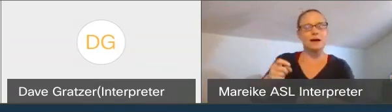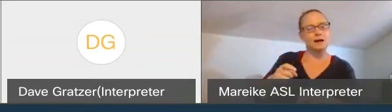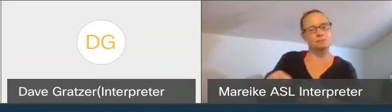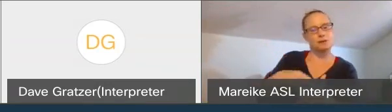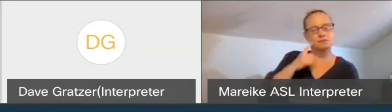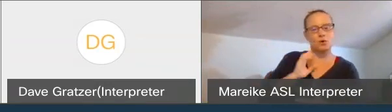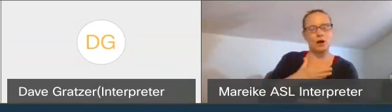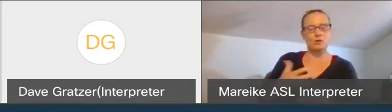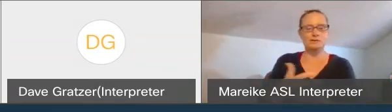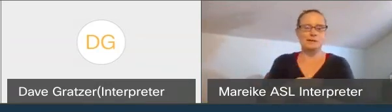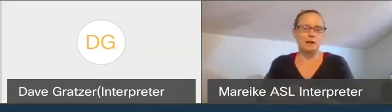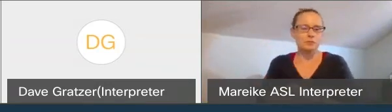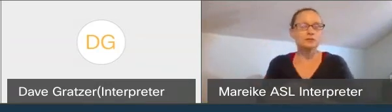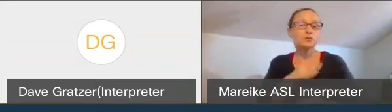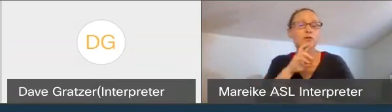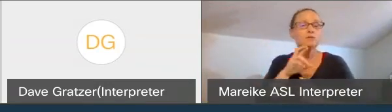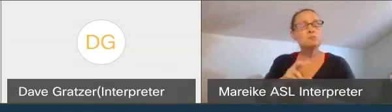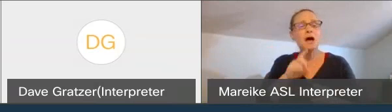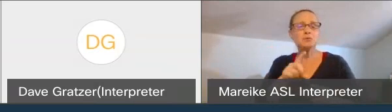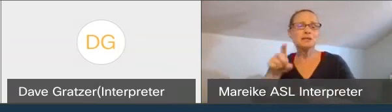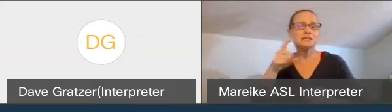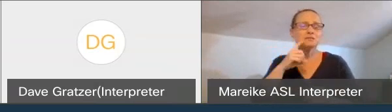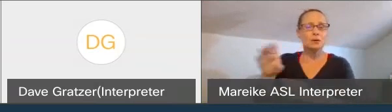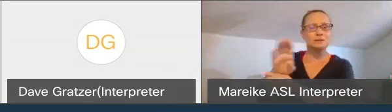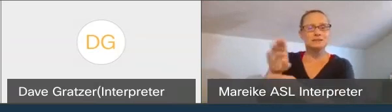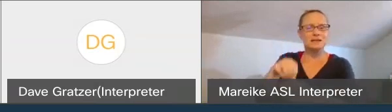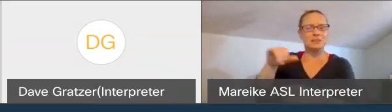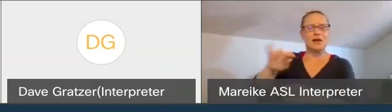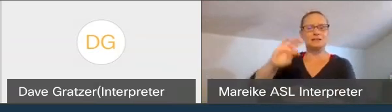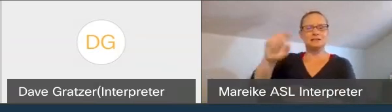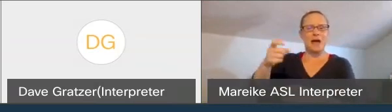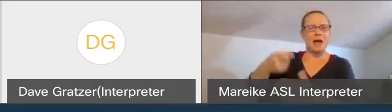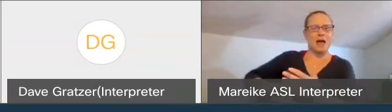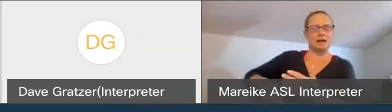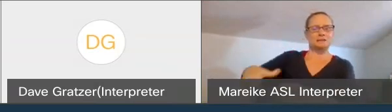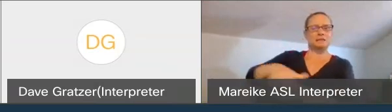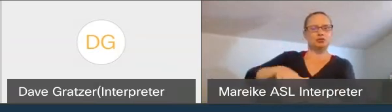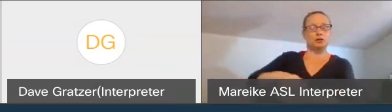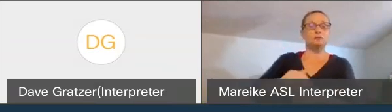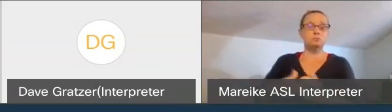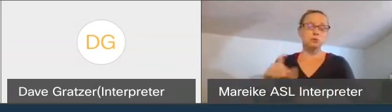and we respond mainly to the needs of the businesses in that tax district. Uh, and most commonly as of late,